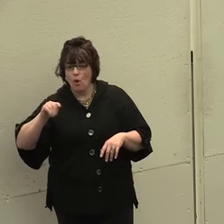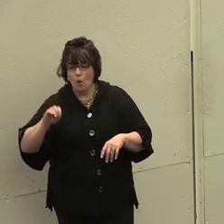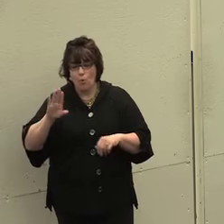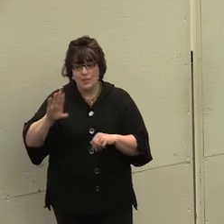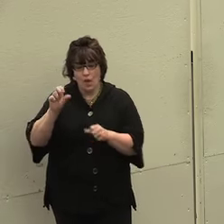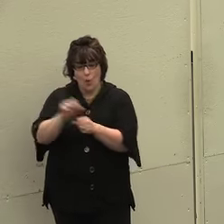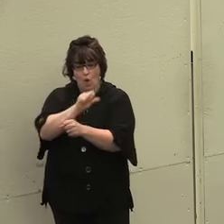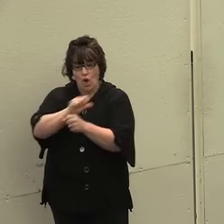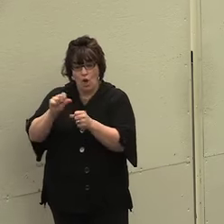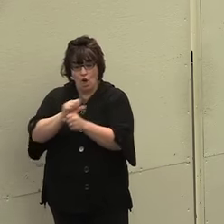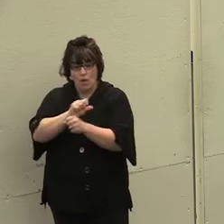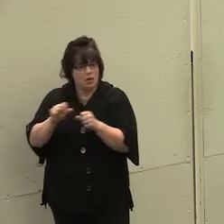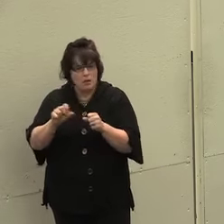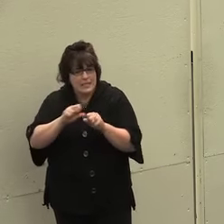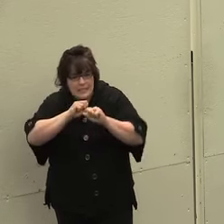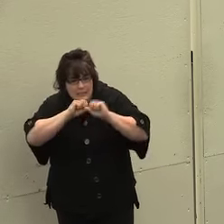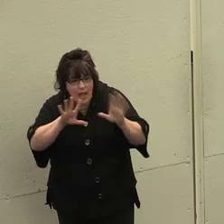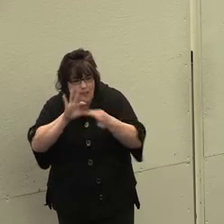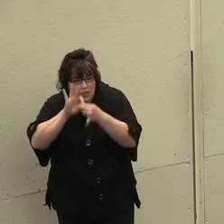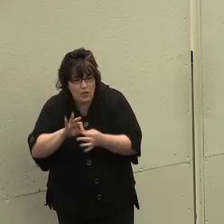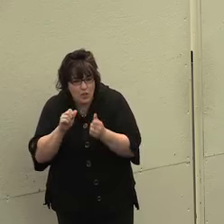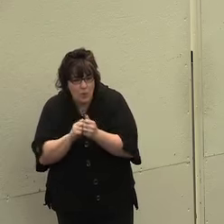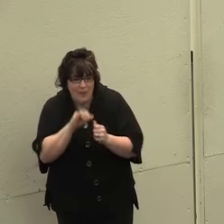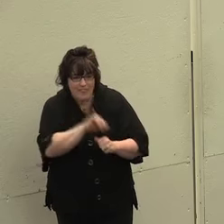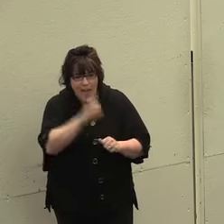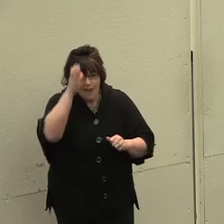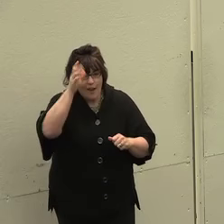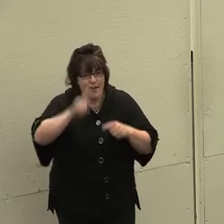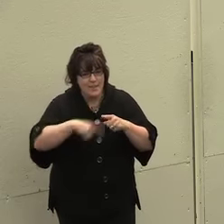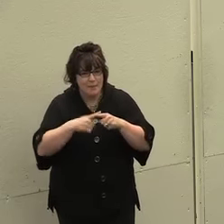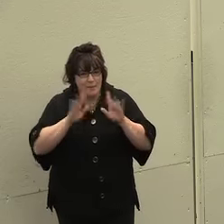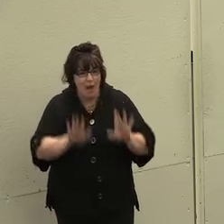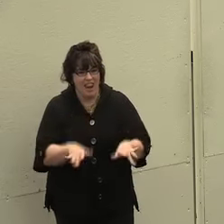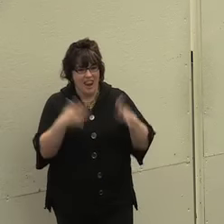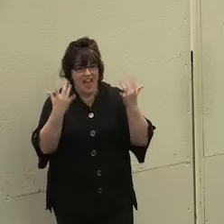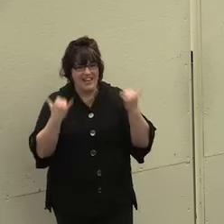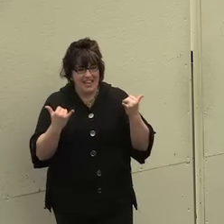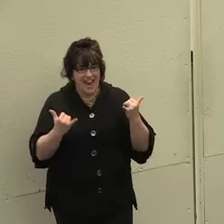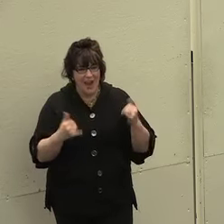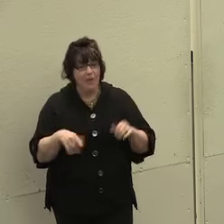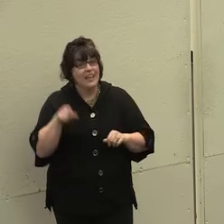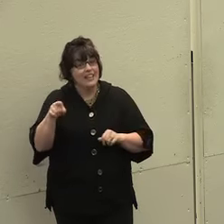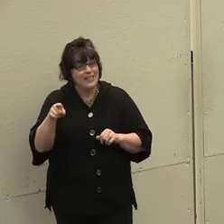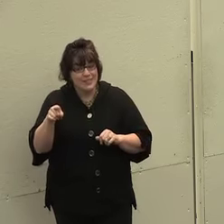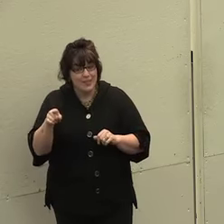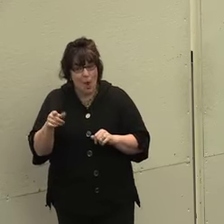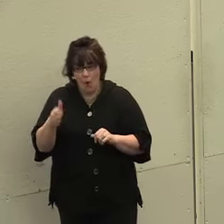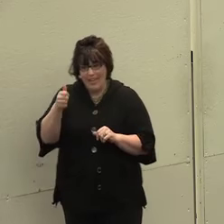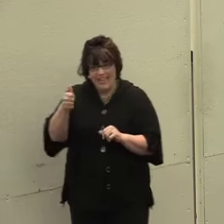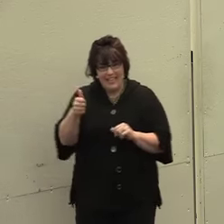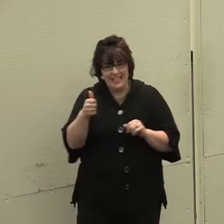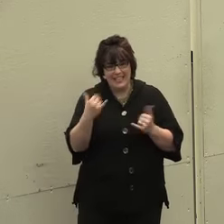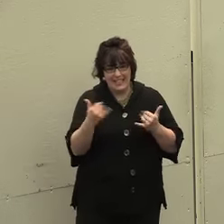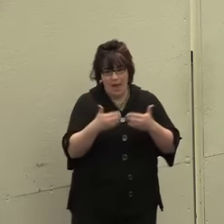following anything to do with this concept of lightness. So he's actually a distinct figure,